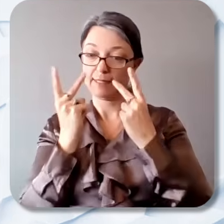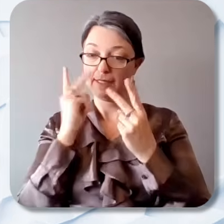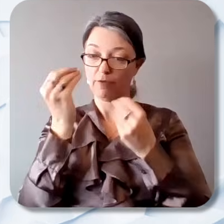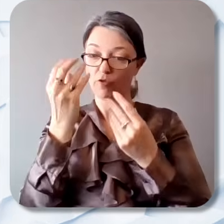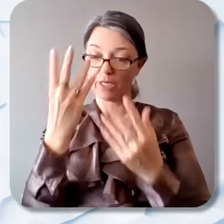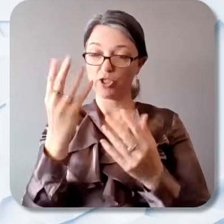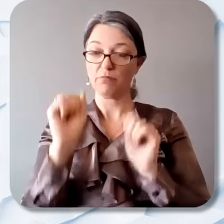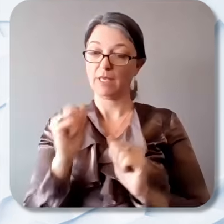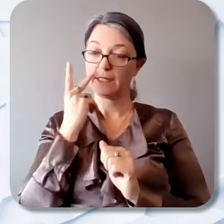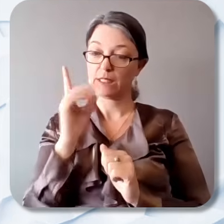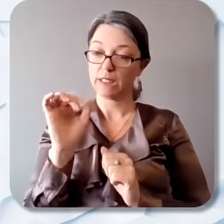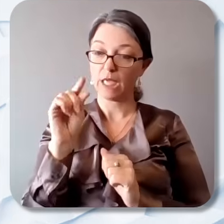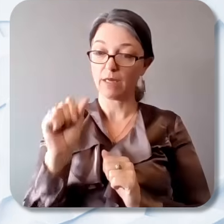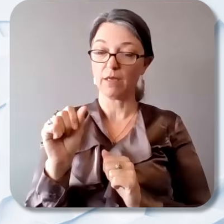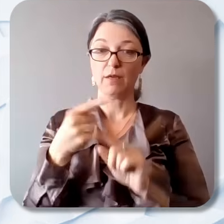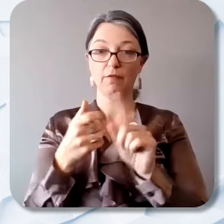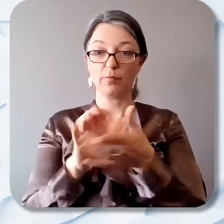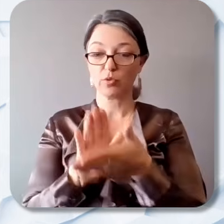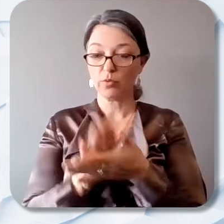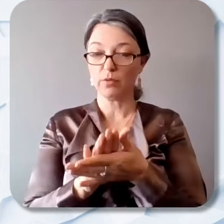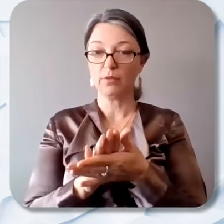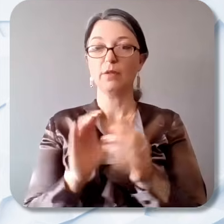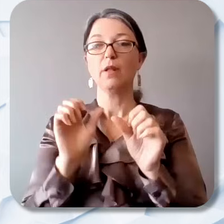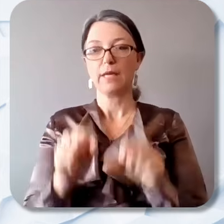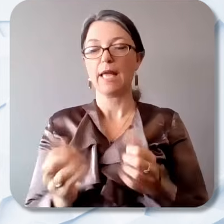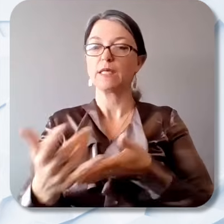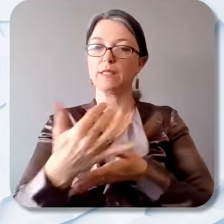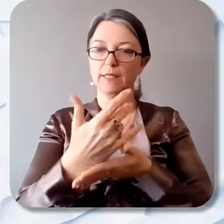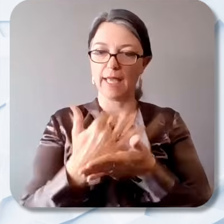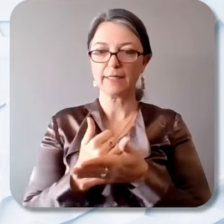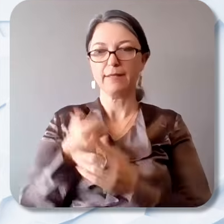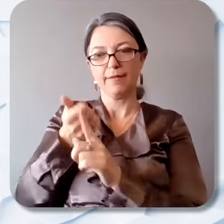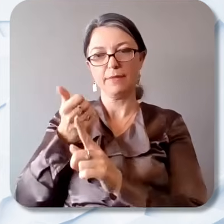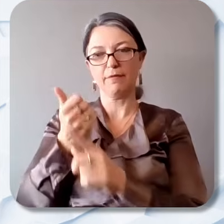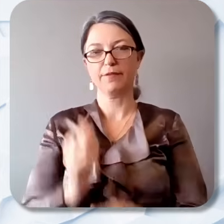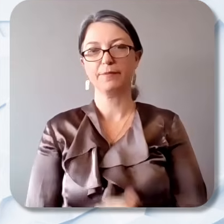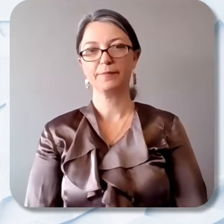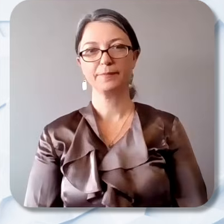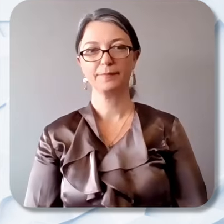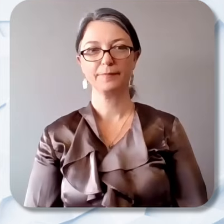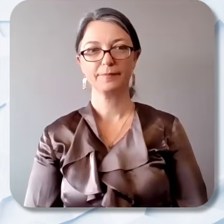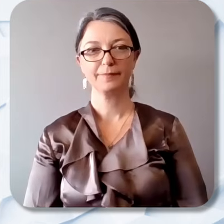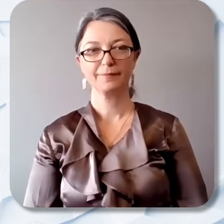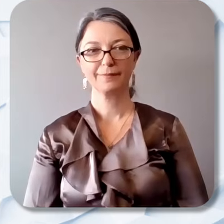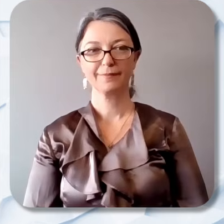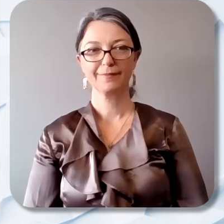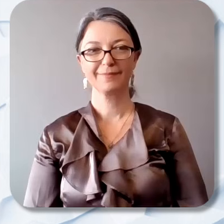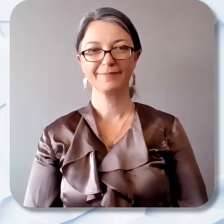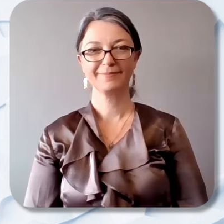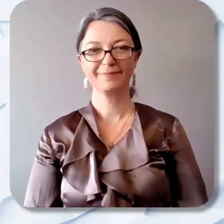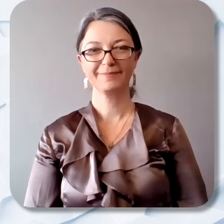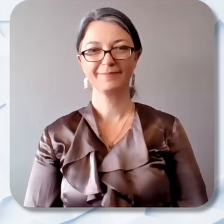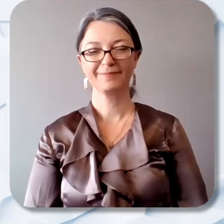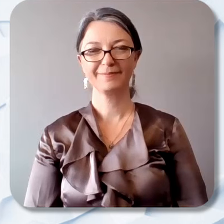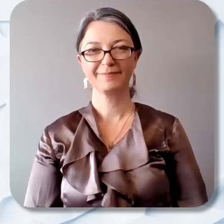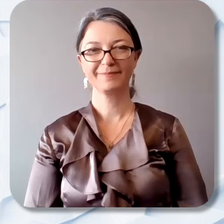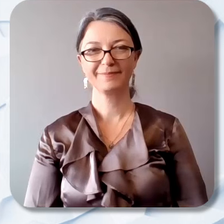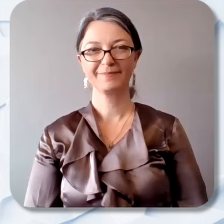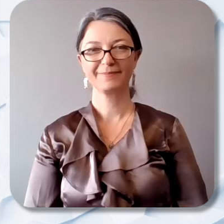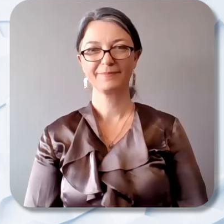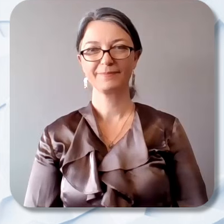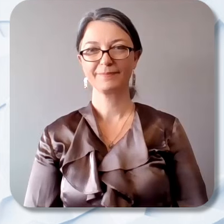It wouldn't be school sites necessarily doing that individually.